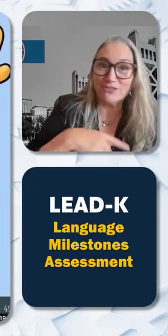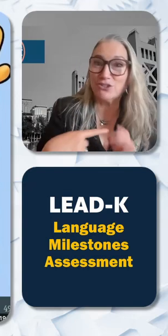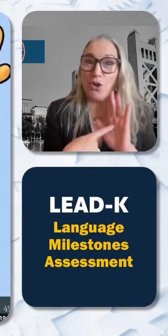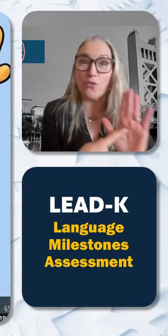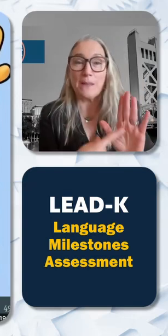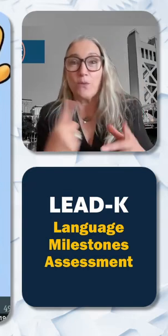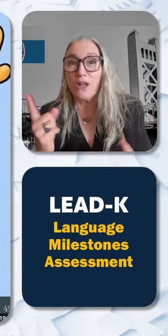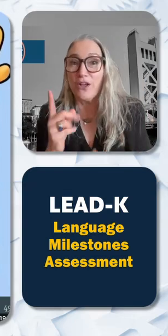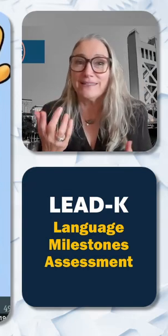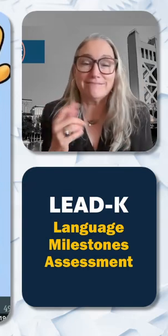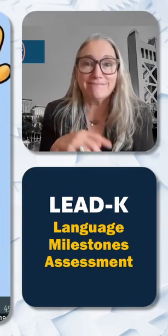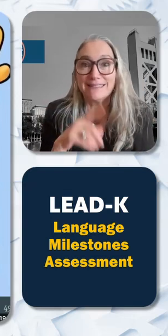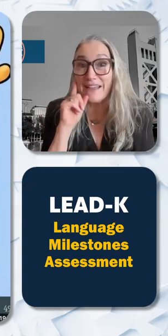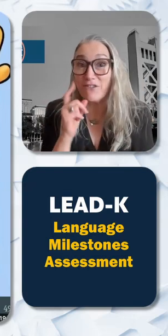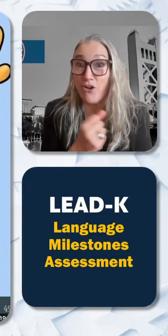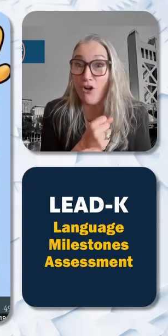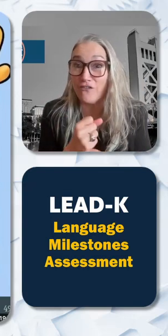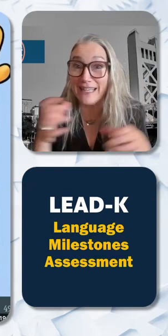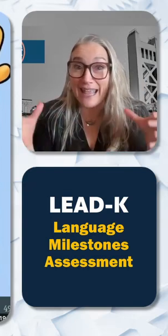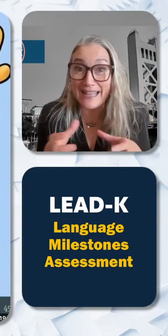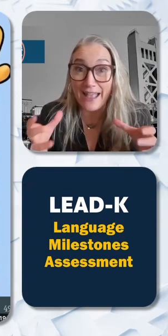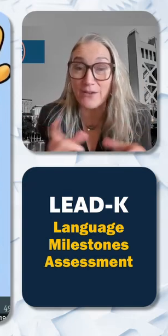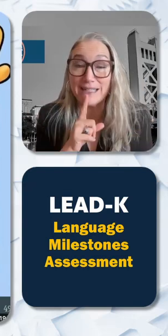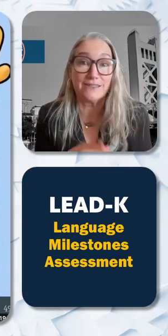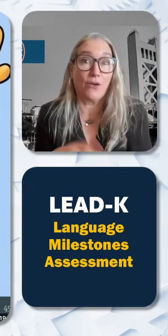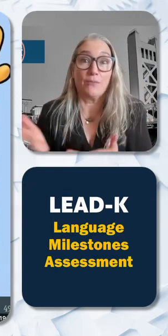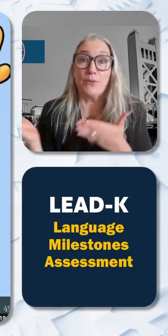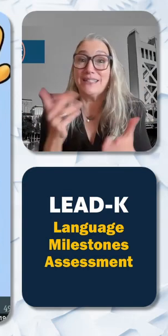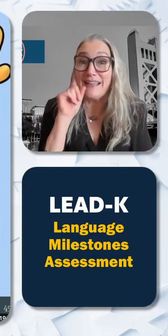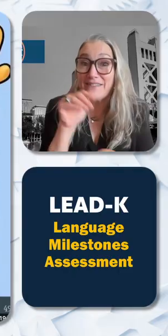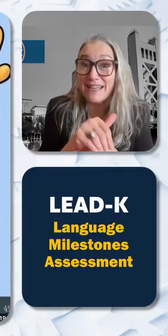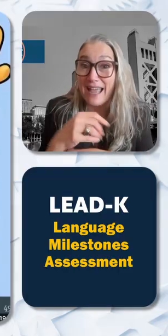Also, introducing families to events in the Deaf community. We have, like,